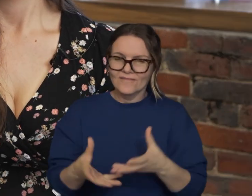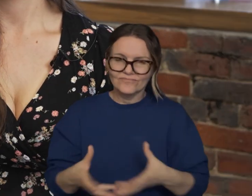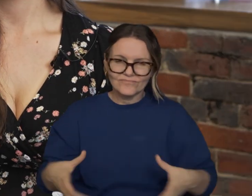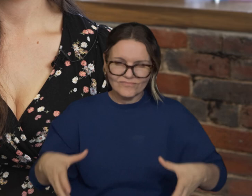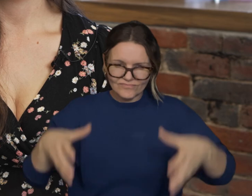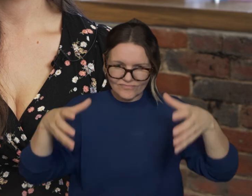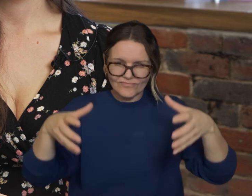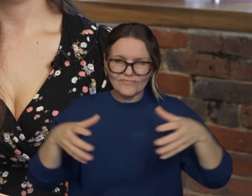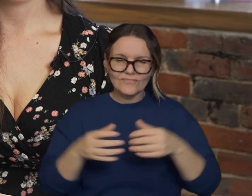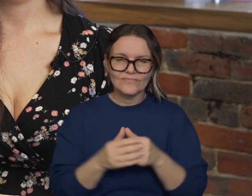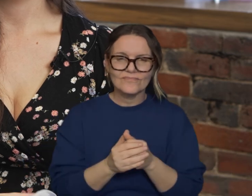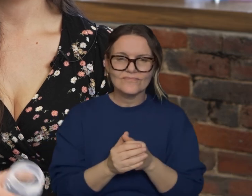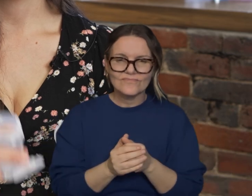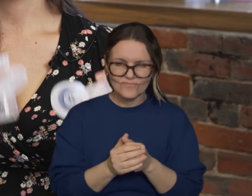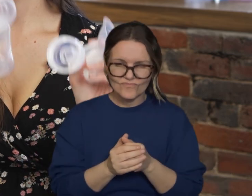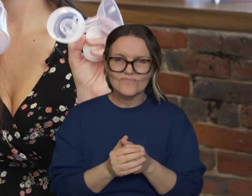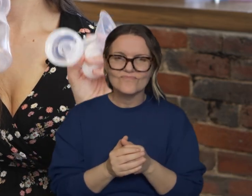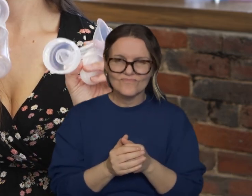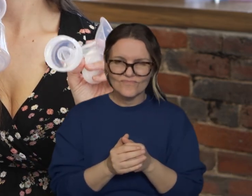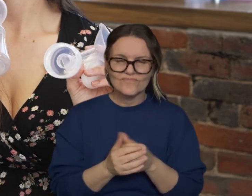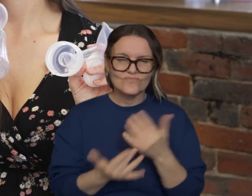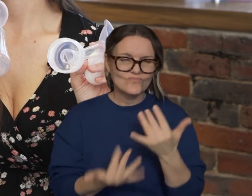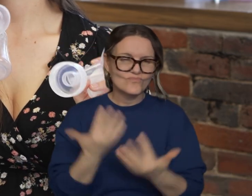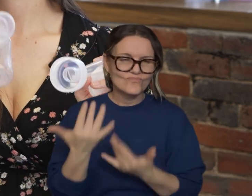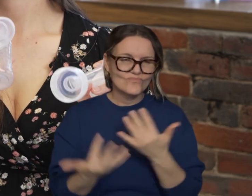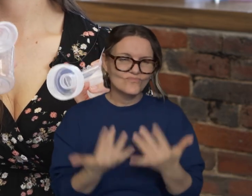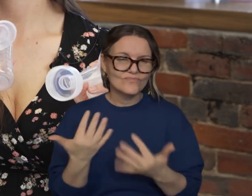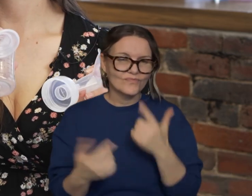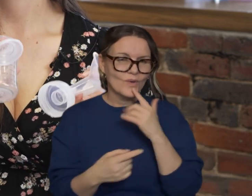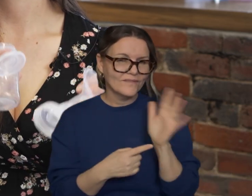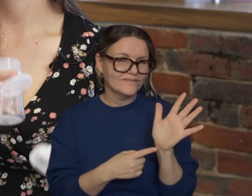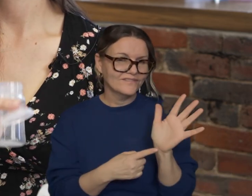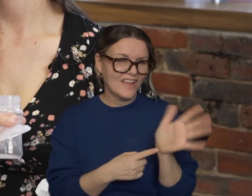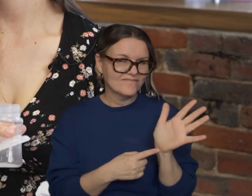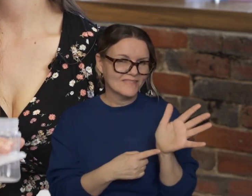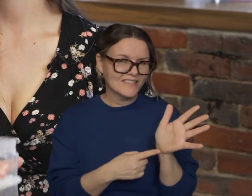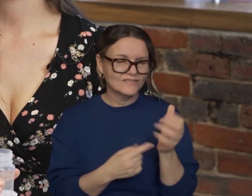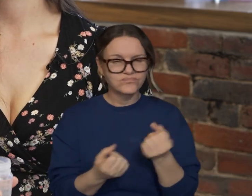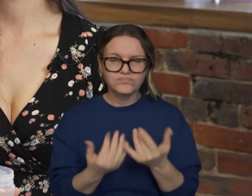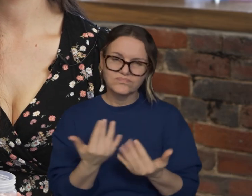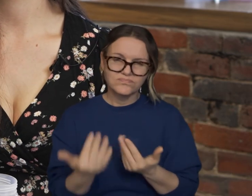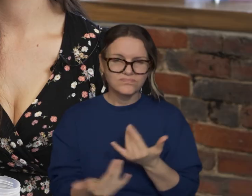now for Cimilre all of these parts are okay to go in the boiling water for 5 minutes